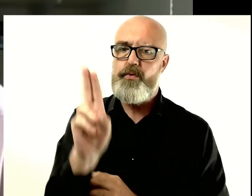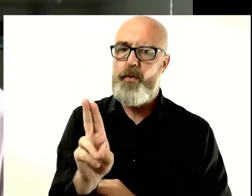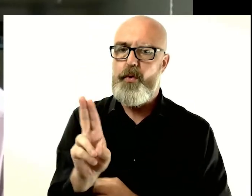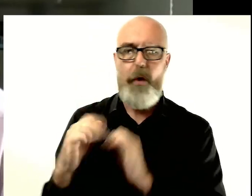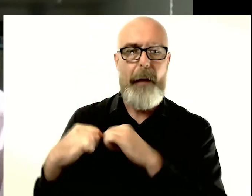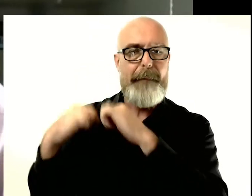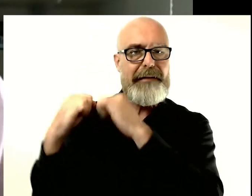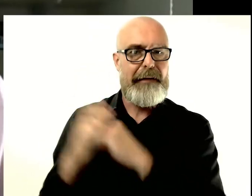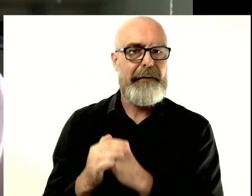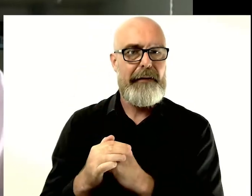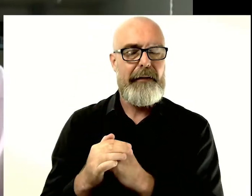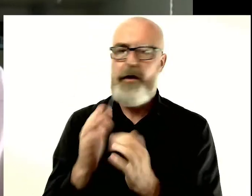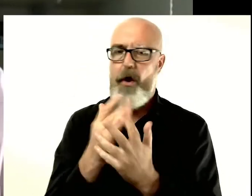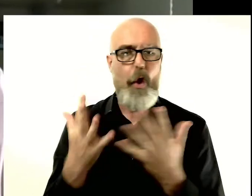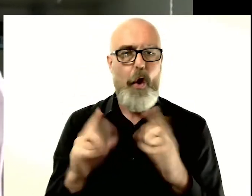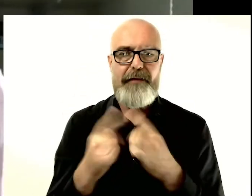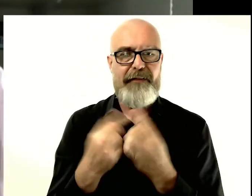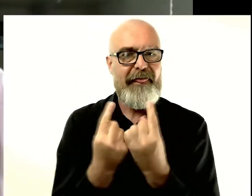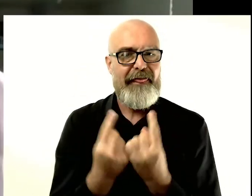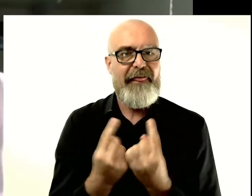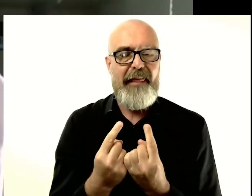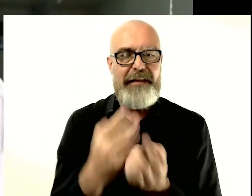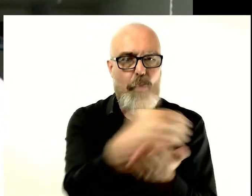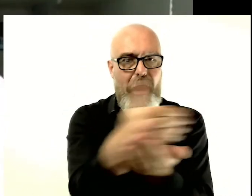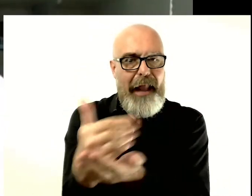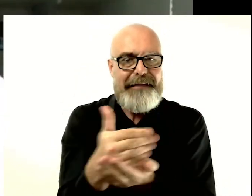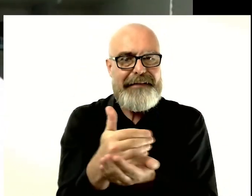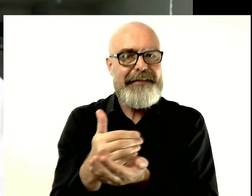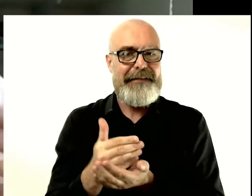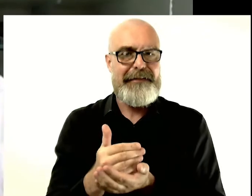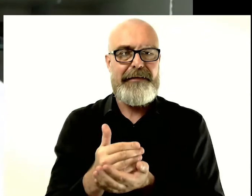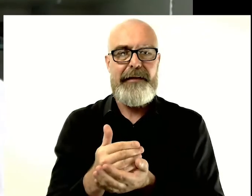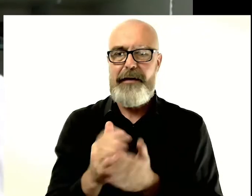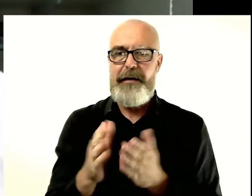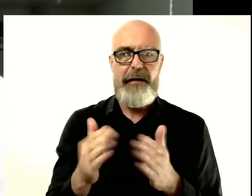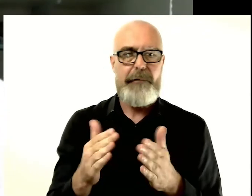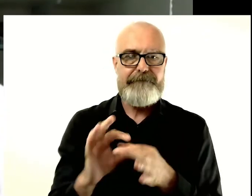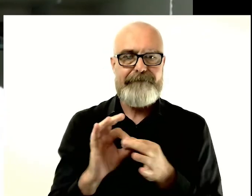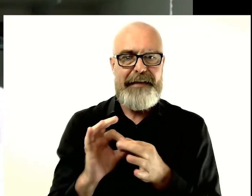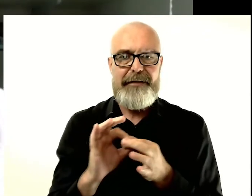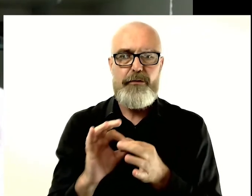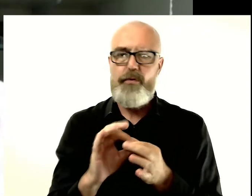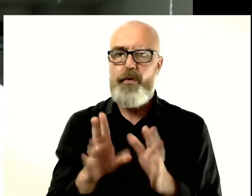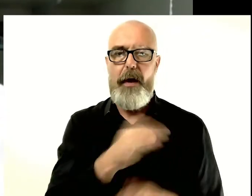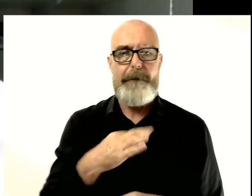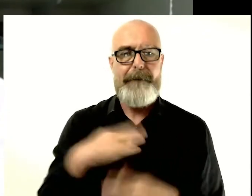in the medical school building it's a lot of objects collect a collection of